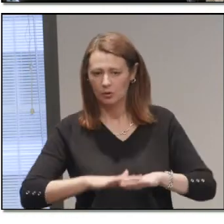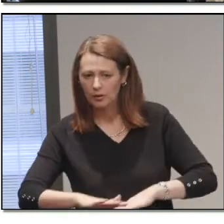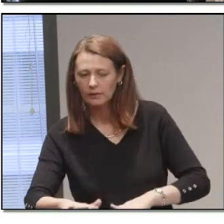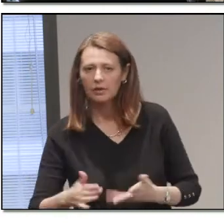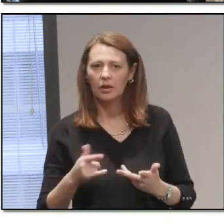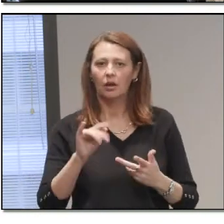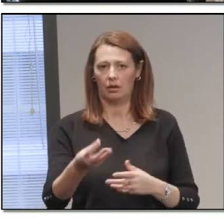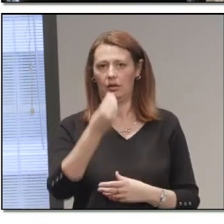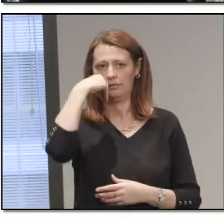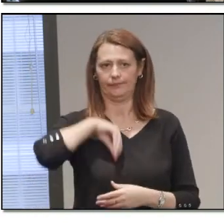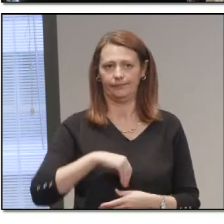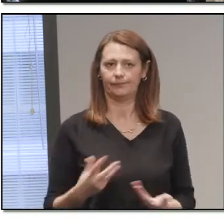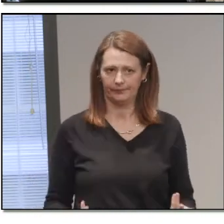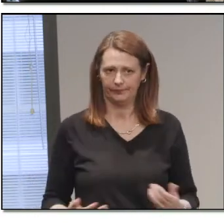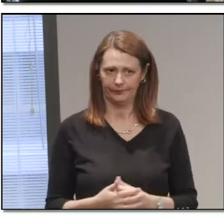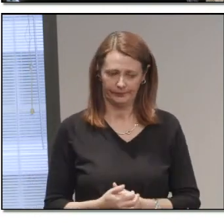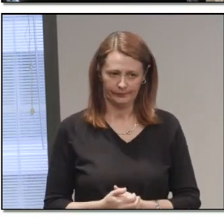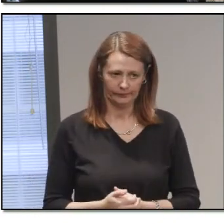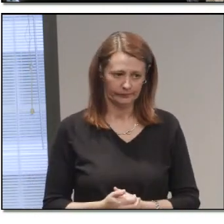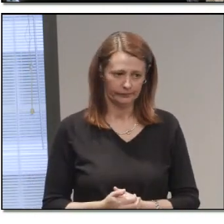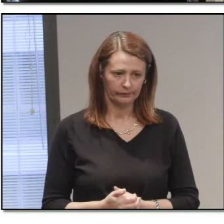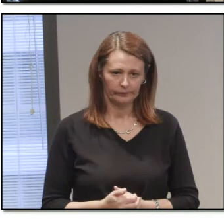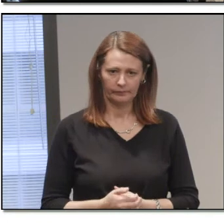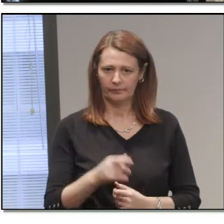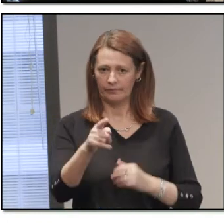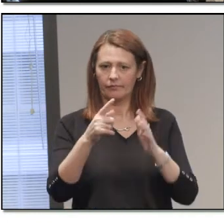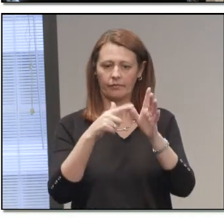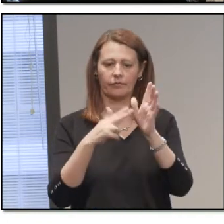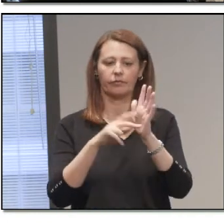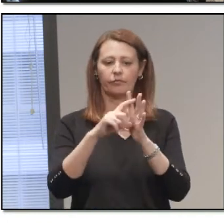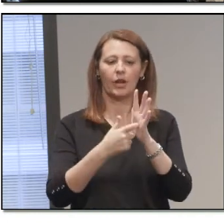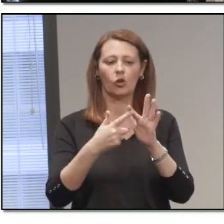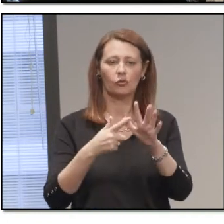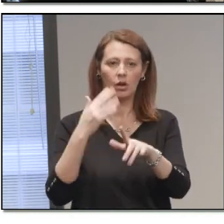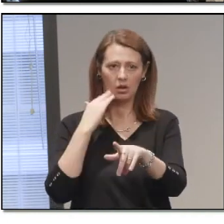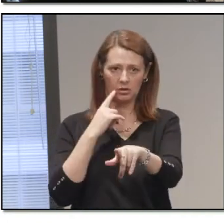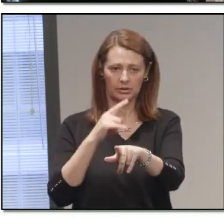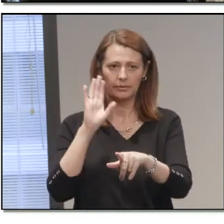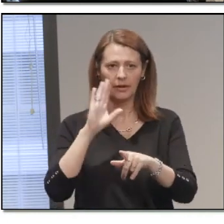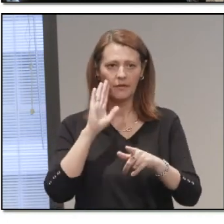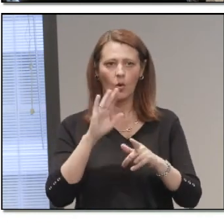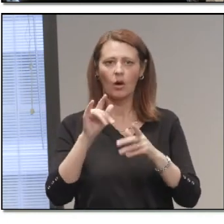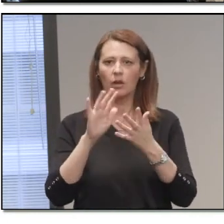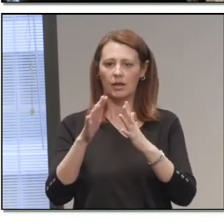in the mouth. Andrea mentioned exposure to flame retardance in dust, that's how